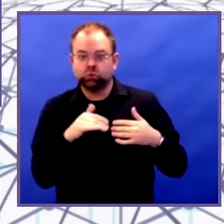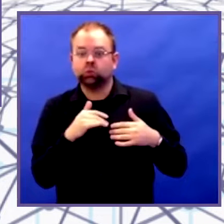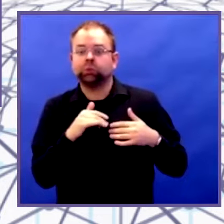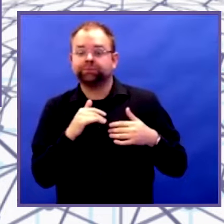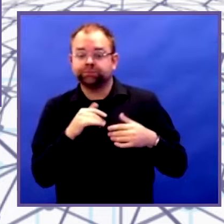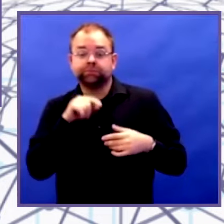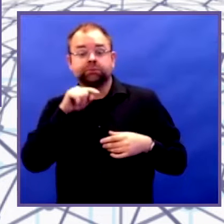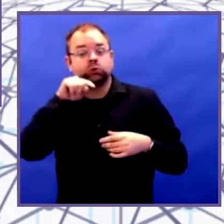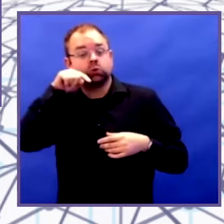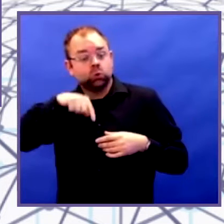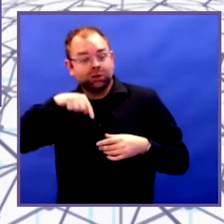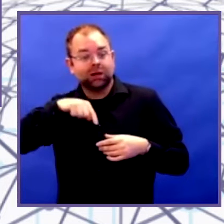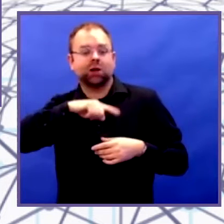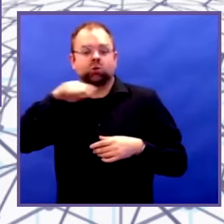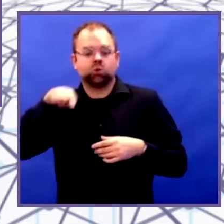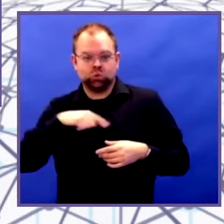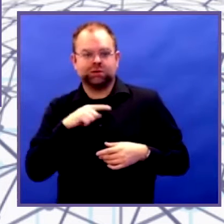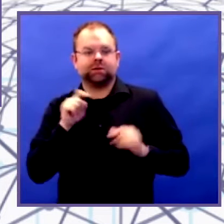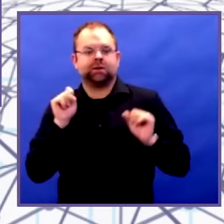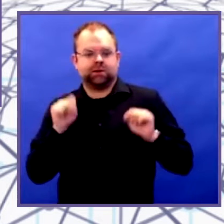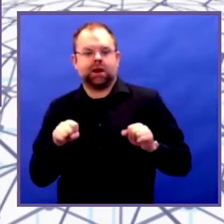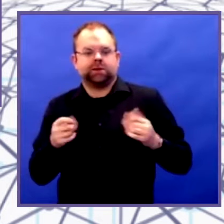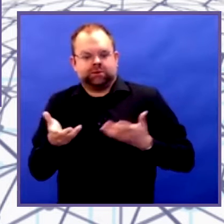leaders of this movement who truly have battled.